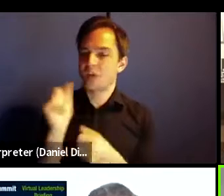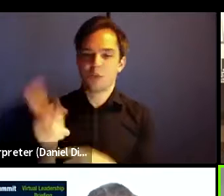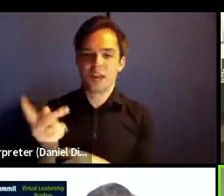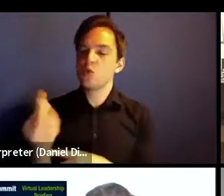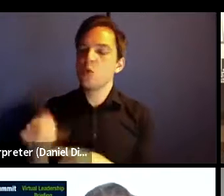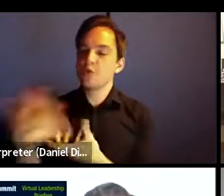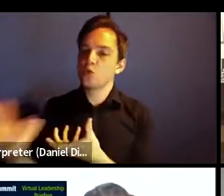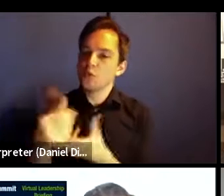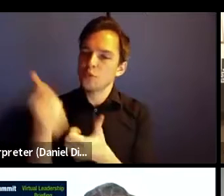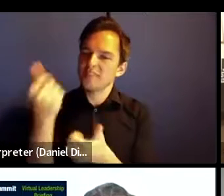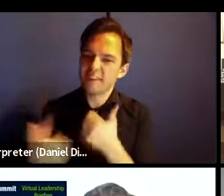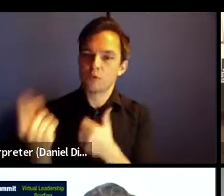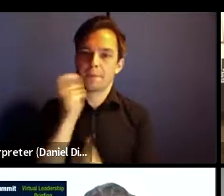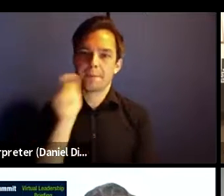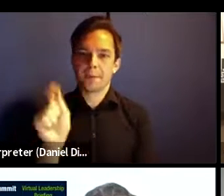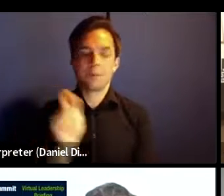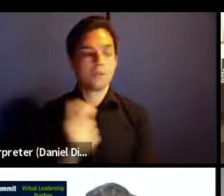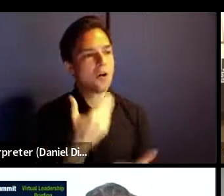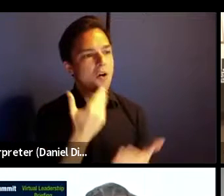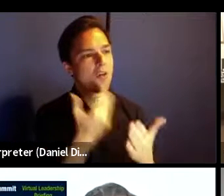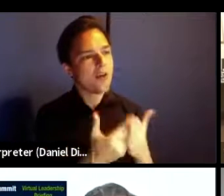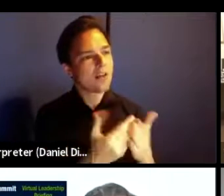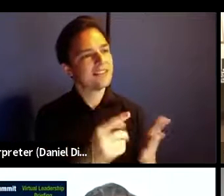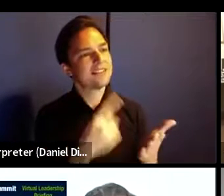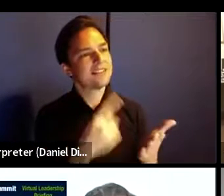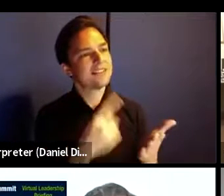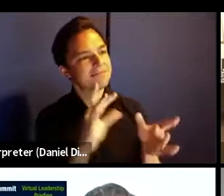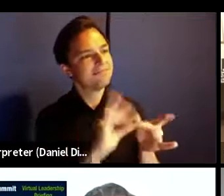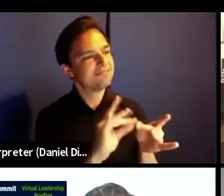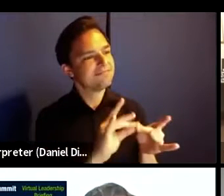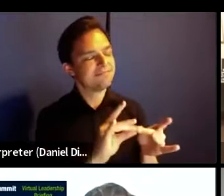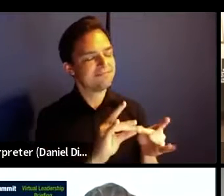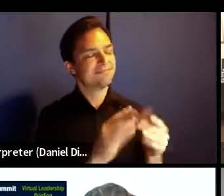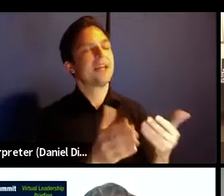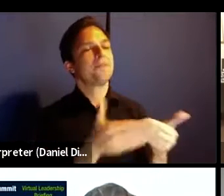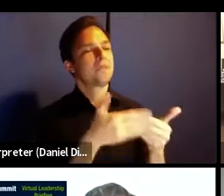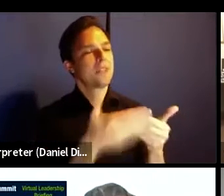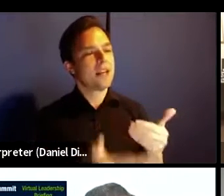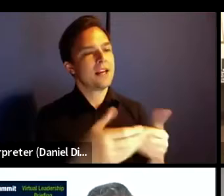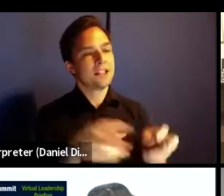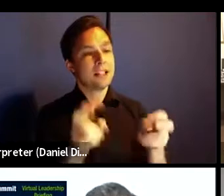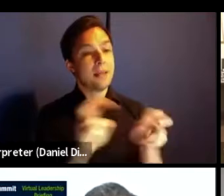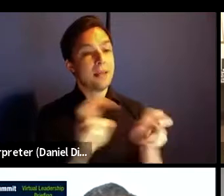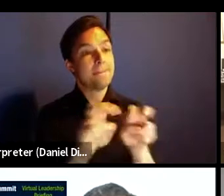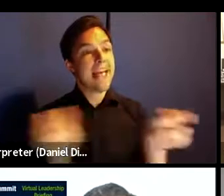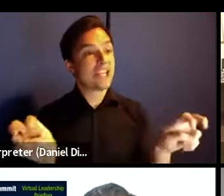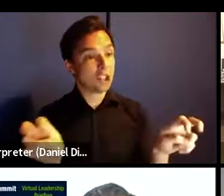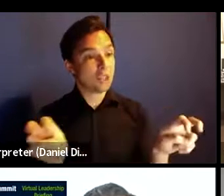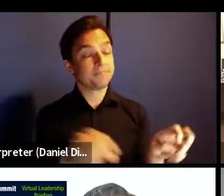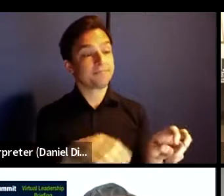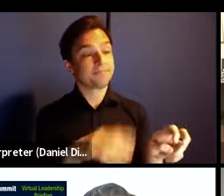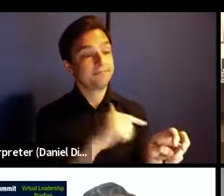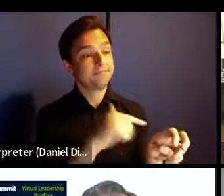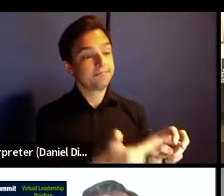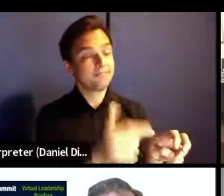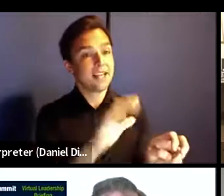Well said, well said. Well, I know we're gonna move on to the panel, and Caroline, you stay with us and -